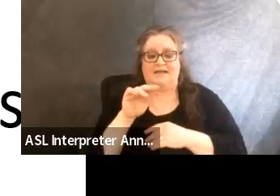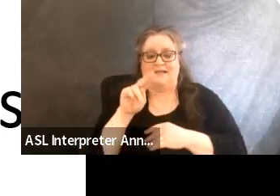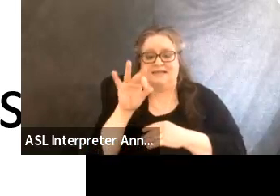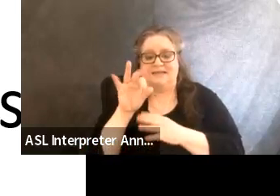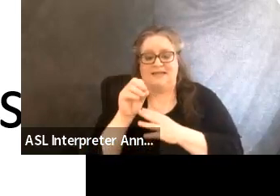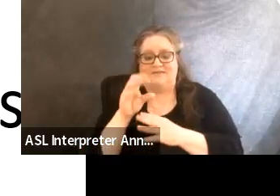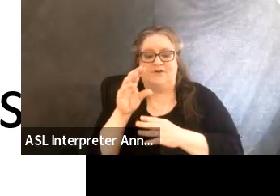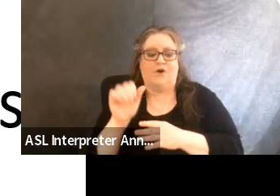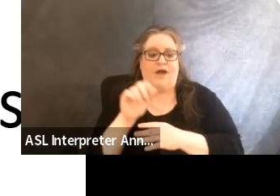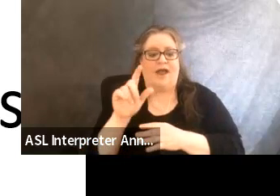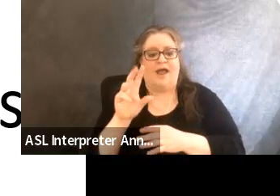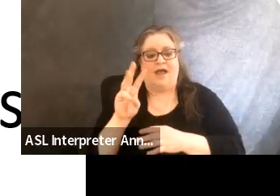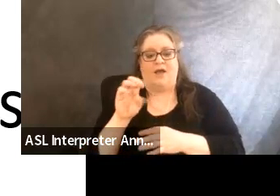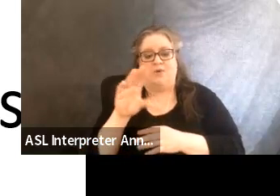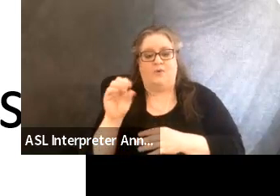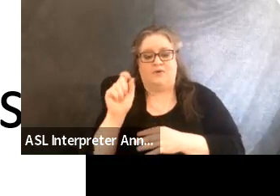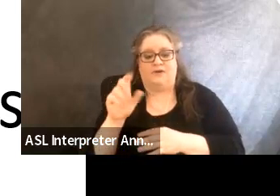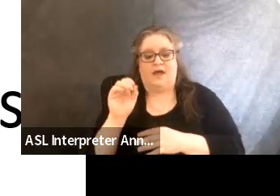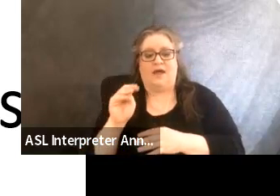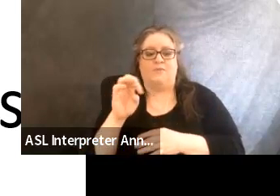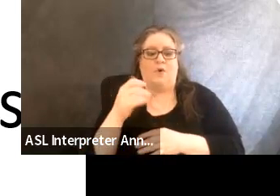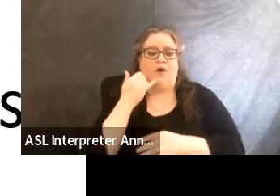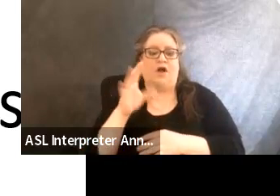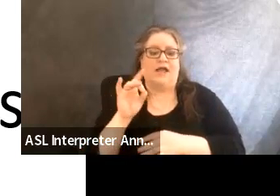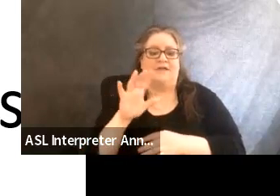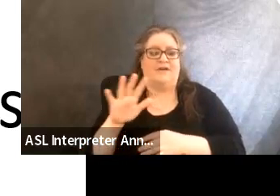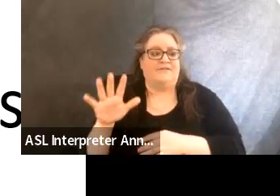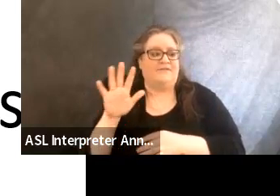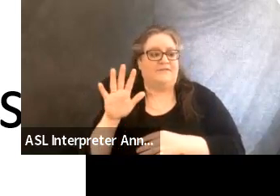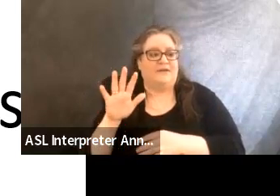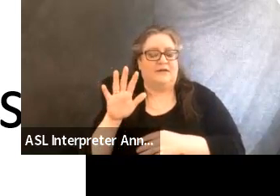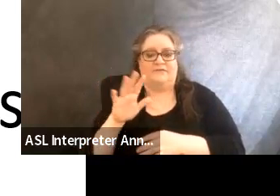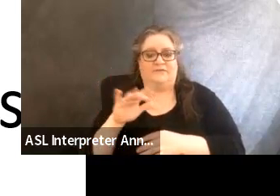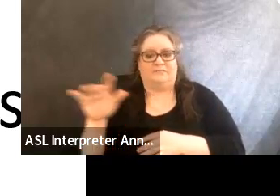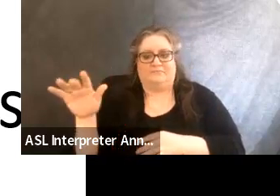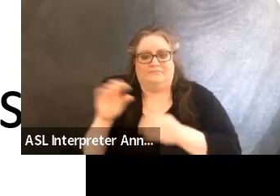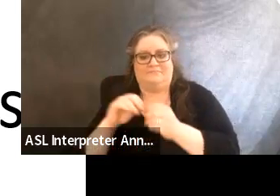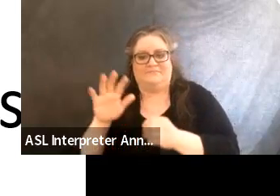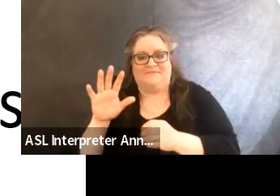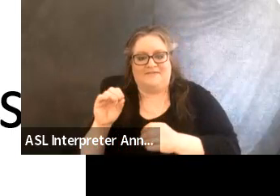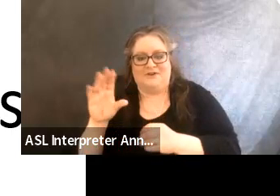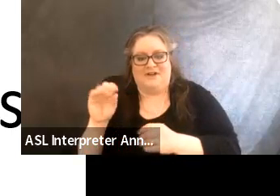or by giving us a call at (855) 849-5050 extension 1.